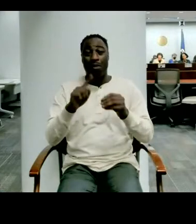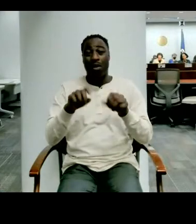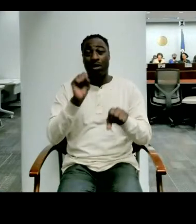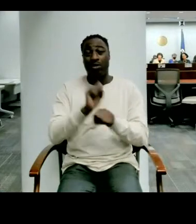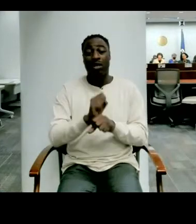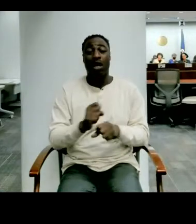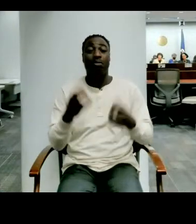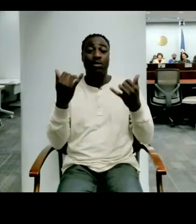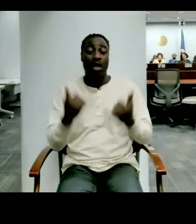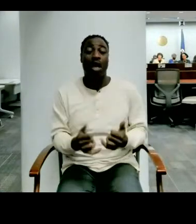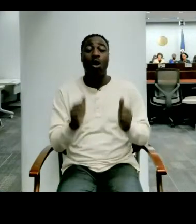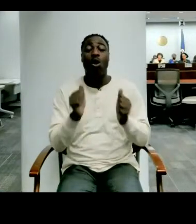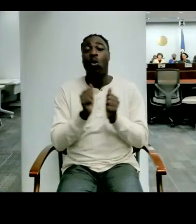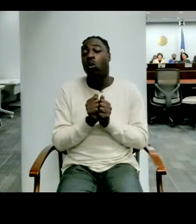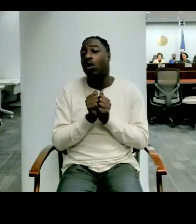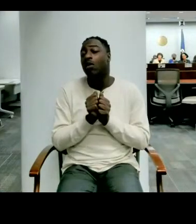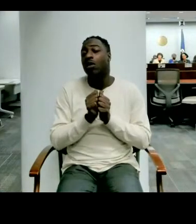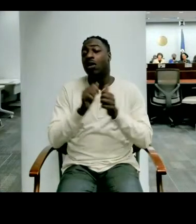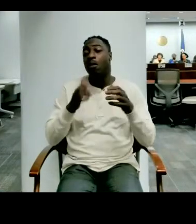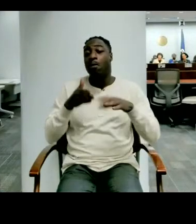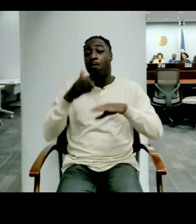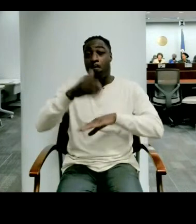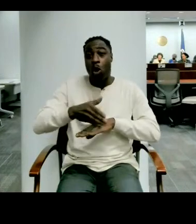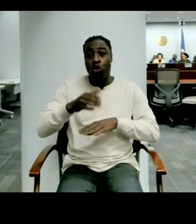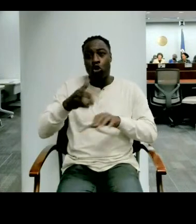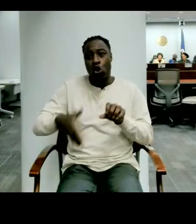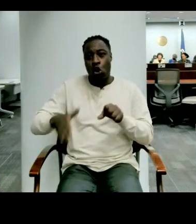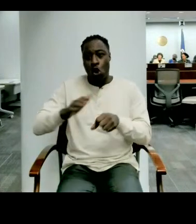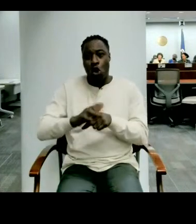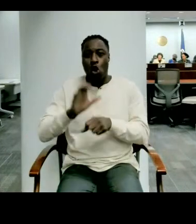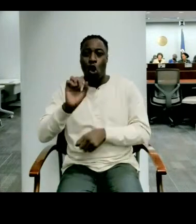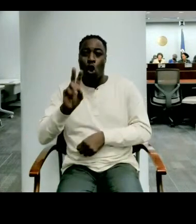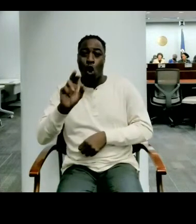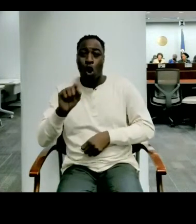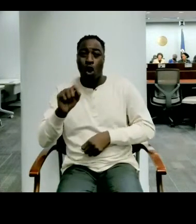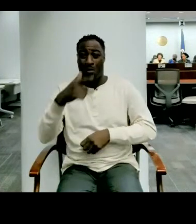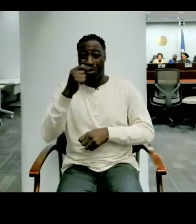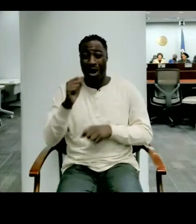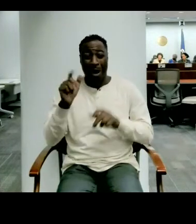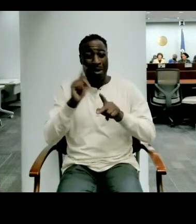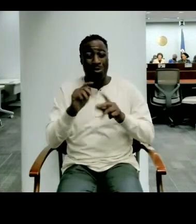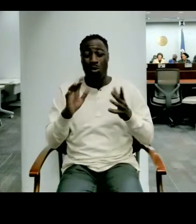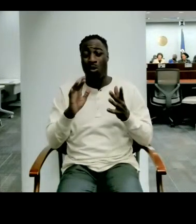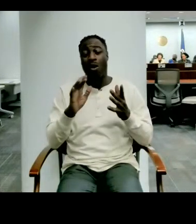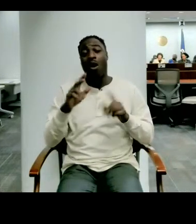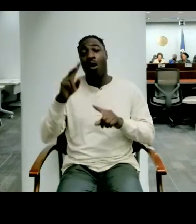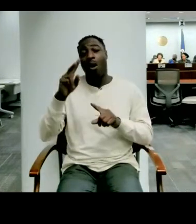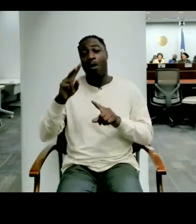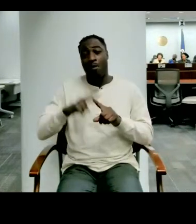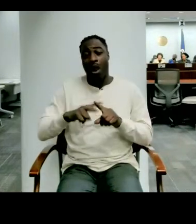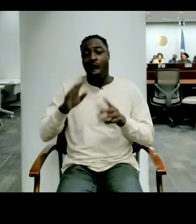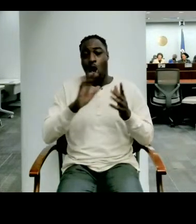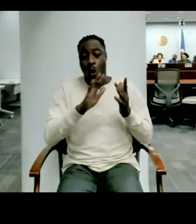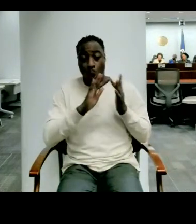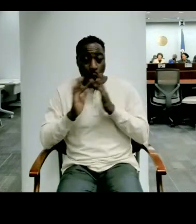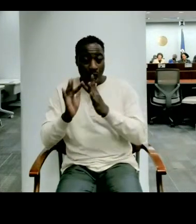with the um post-COVID because of the online applying application process and um with the